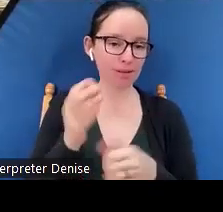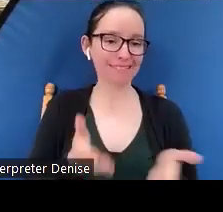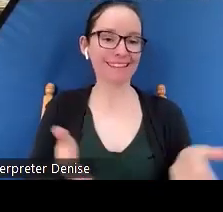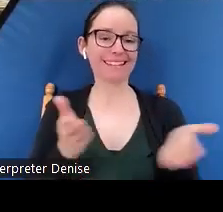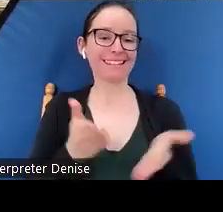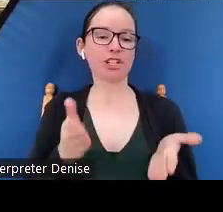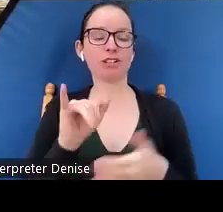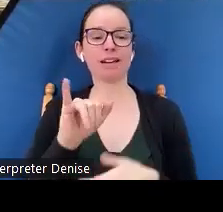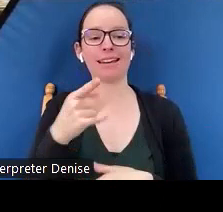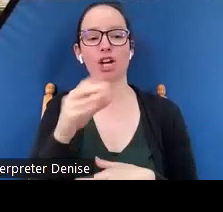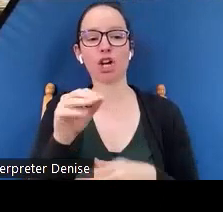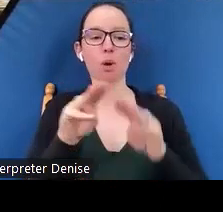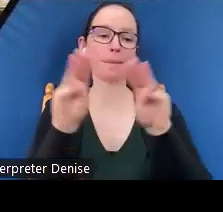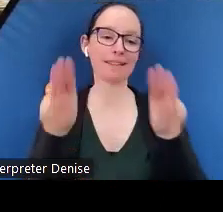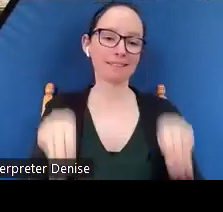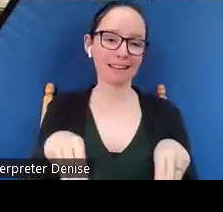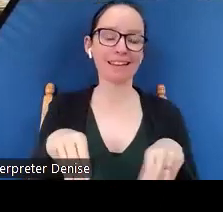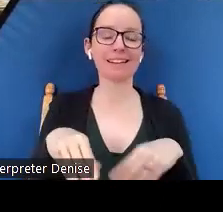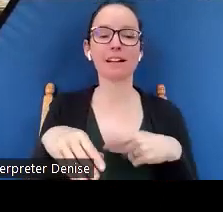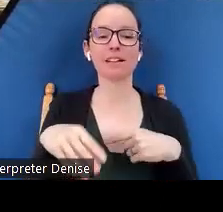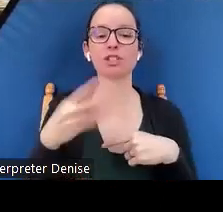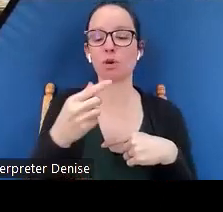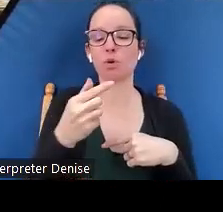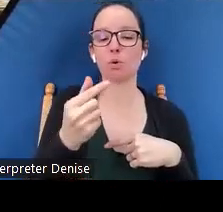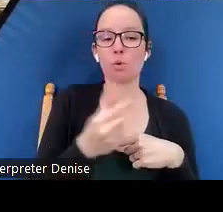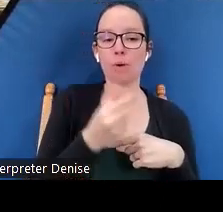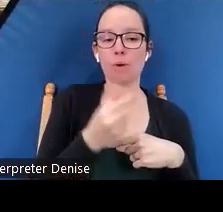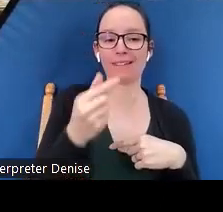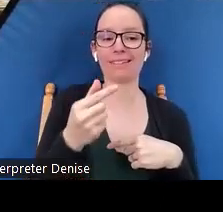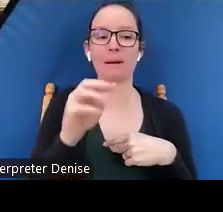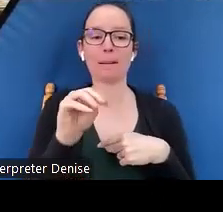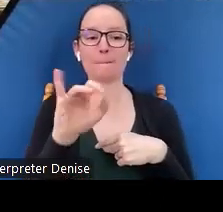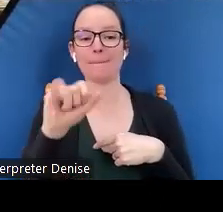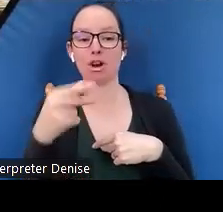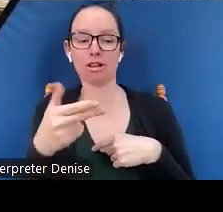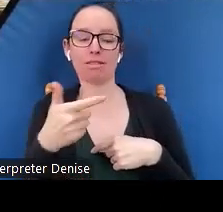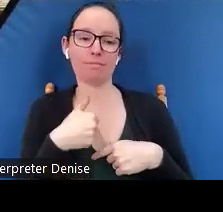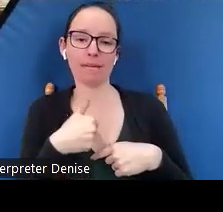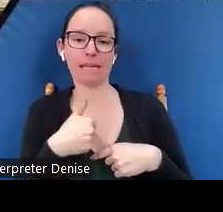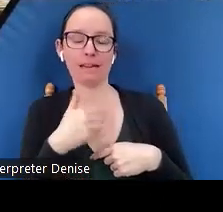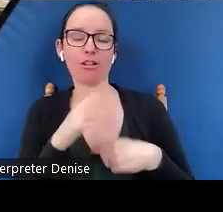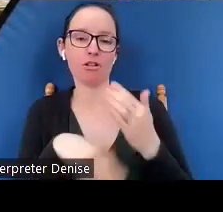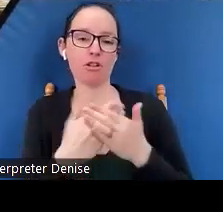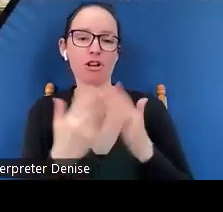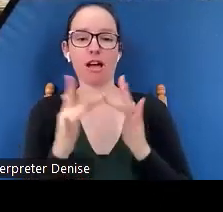So Gwendor, Meredith and I are are points of contact for those. So please reach out if you are interested in these approaches